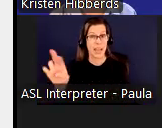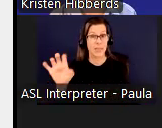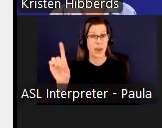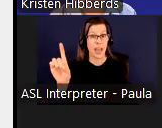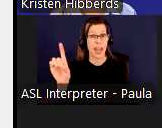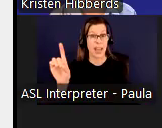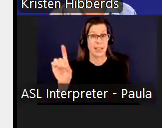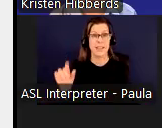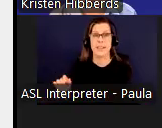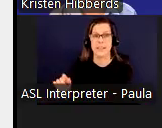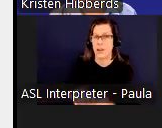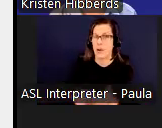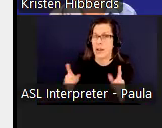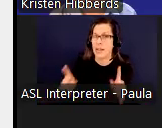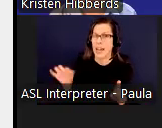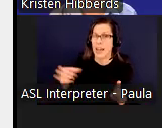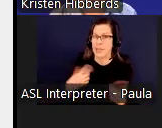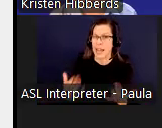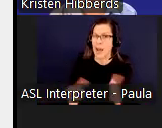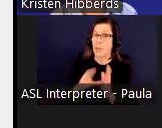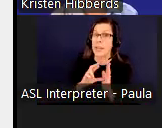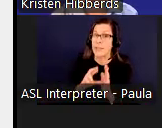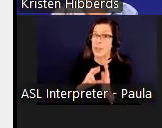This is what happens when I'm now reviewing in real time some of these definitions.